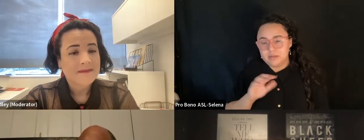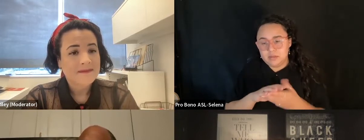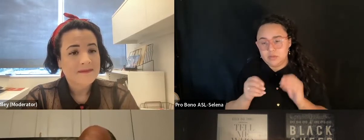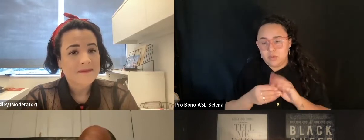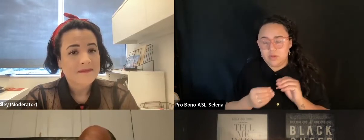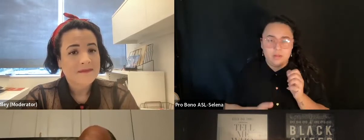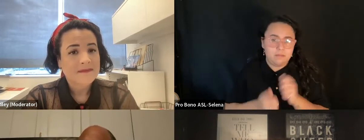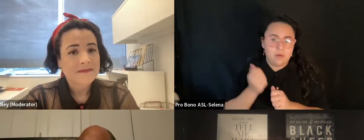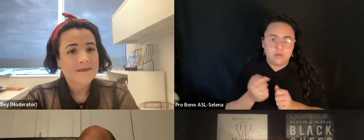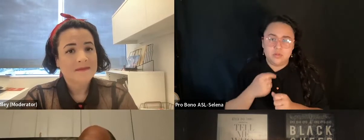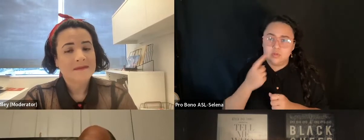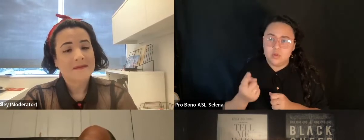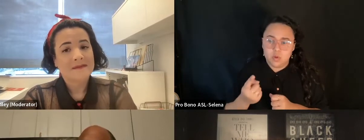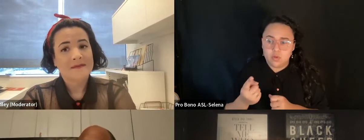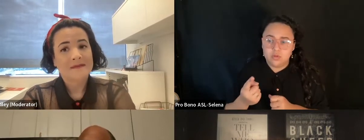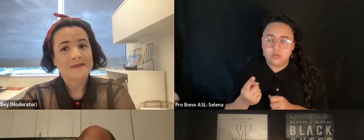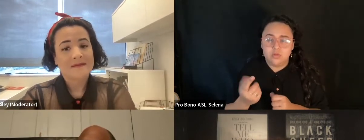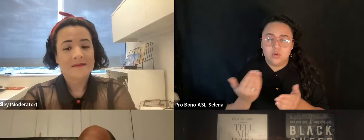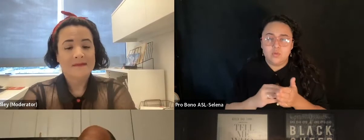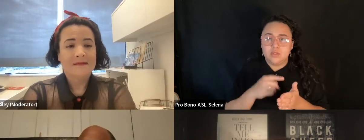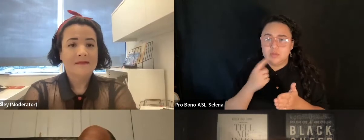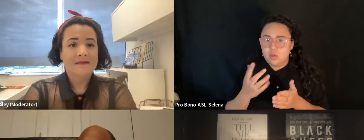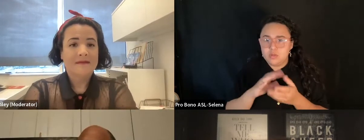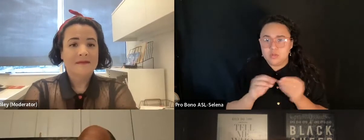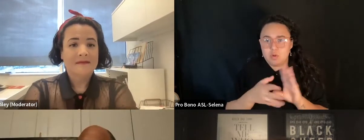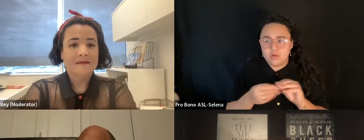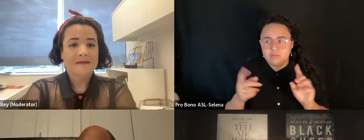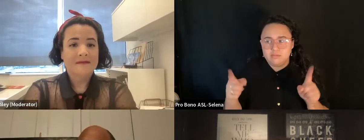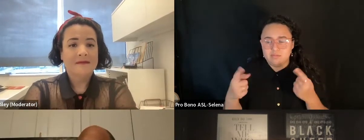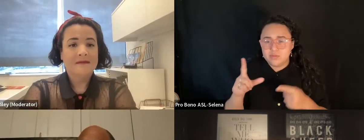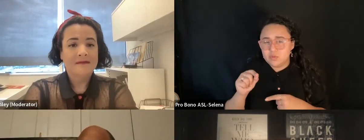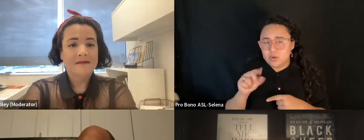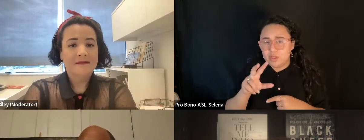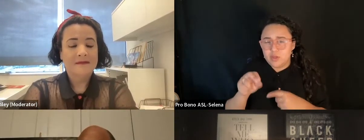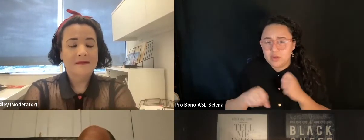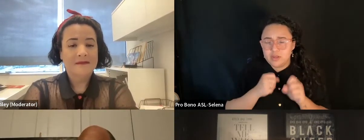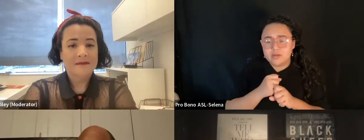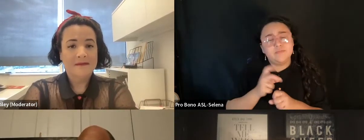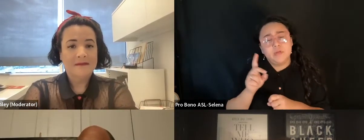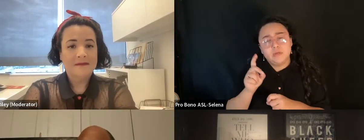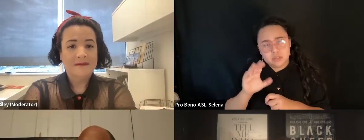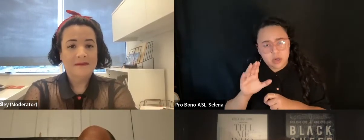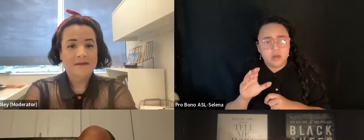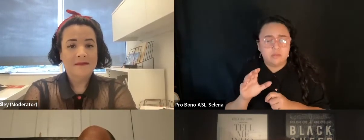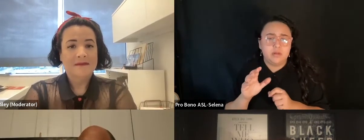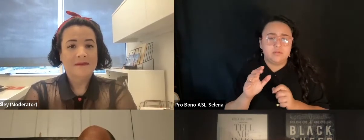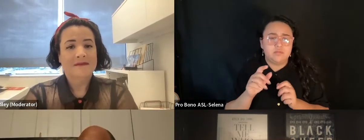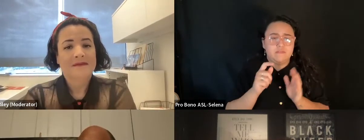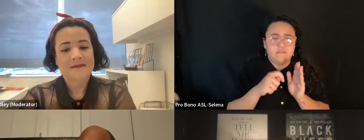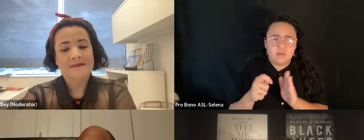And these films take couple of years to make. And we felt strongly it was only worthwhile taking on a story like this but people have very strong